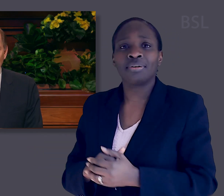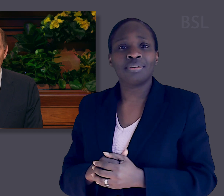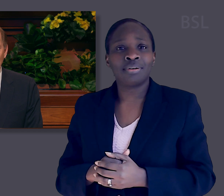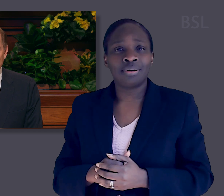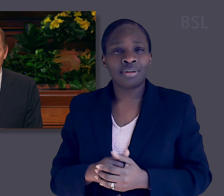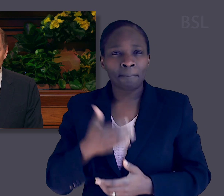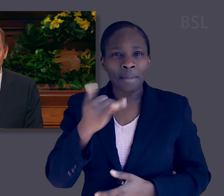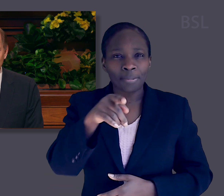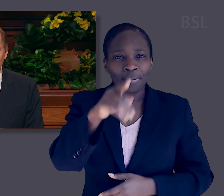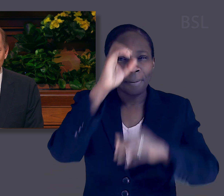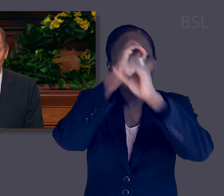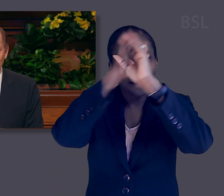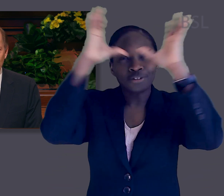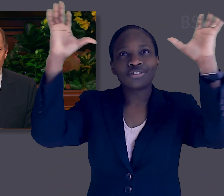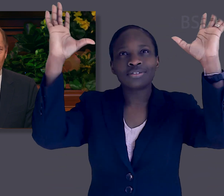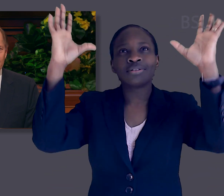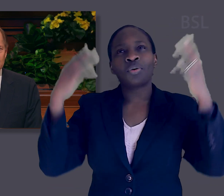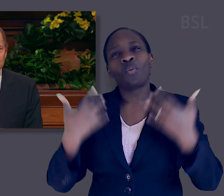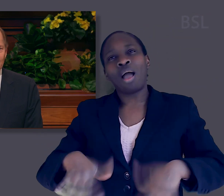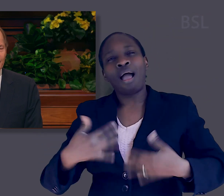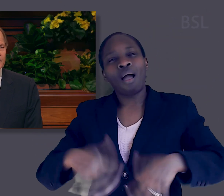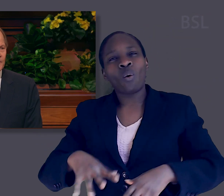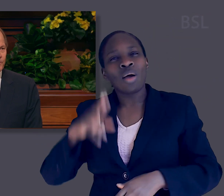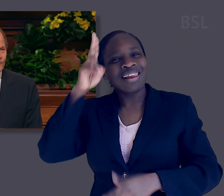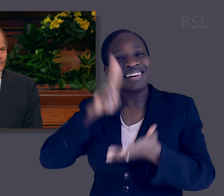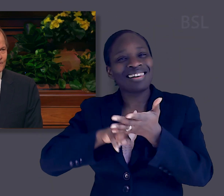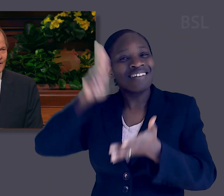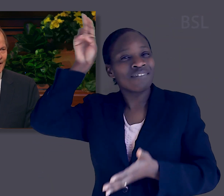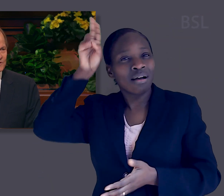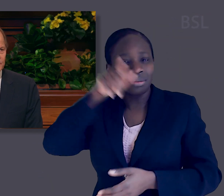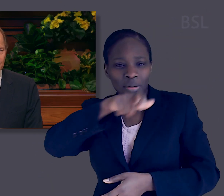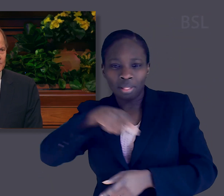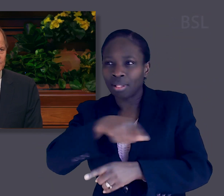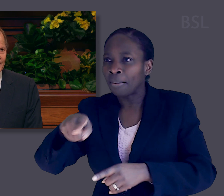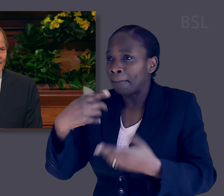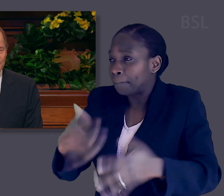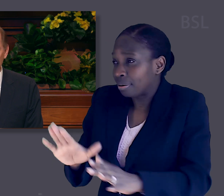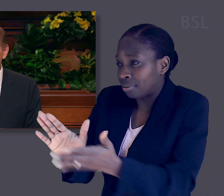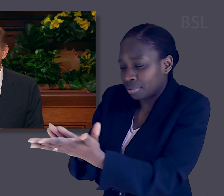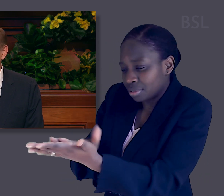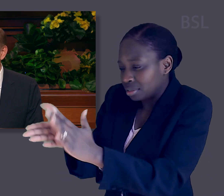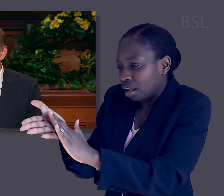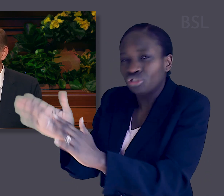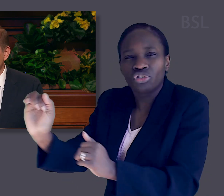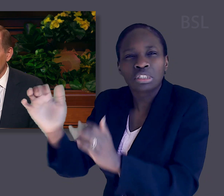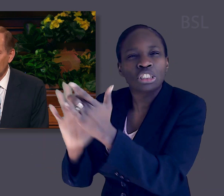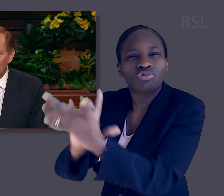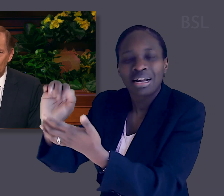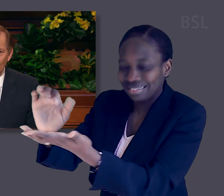Imagine: the Nephites at the temple actually touched the hands of the risen Lord!